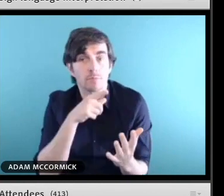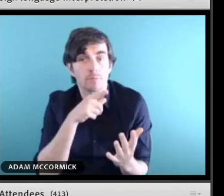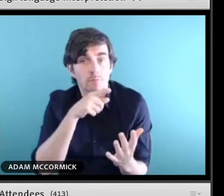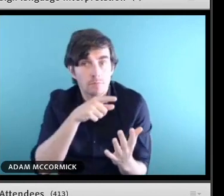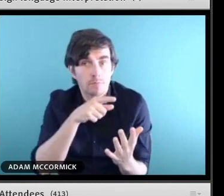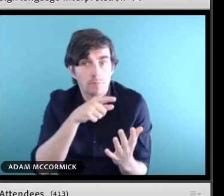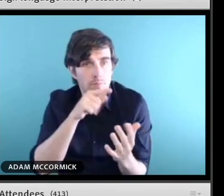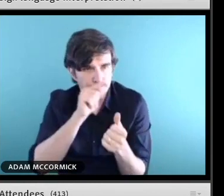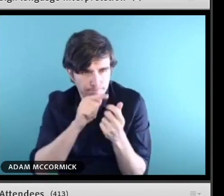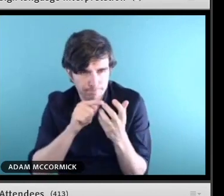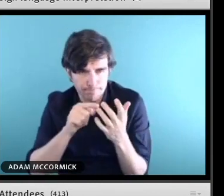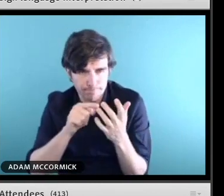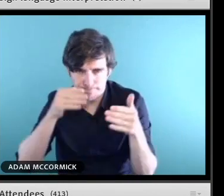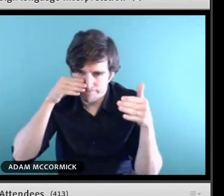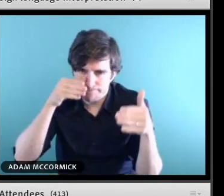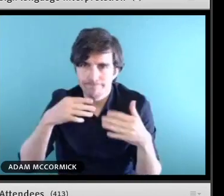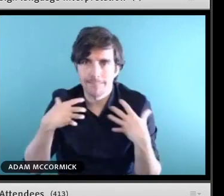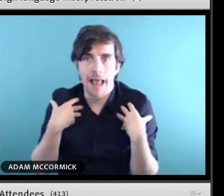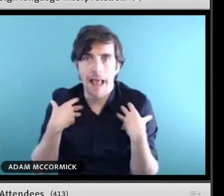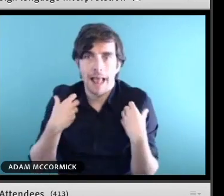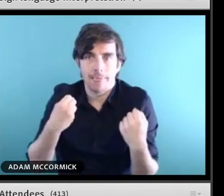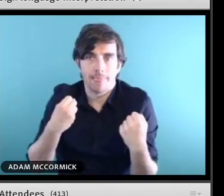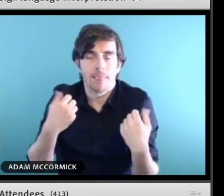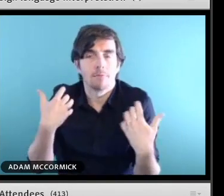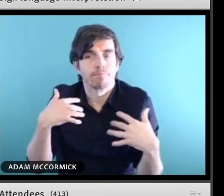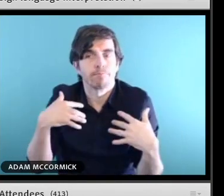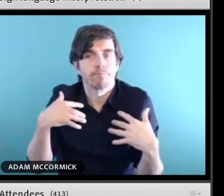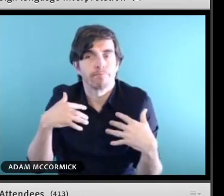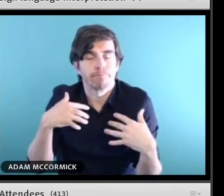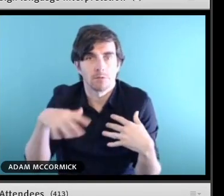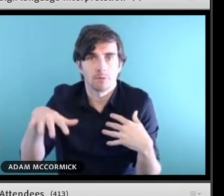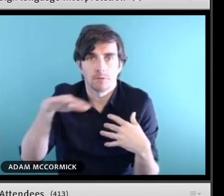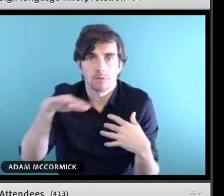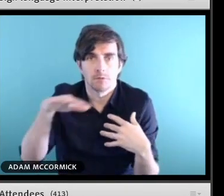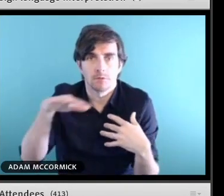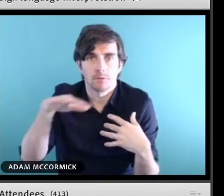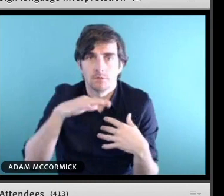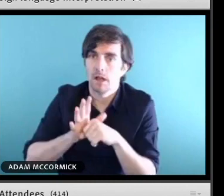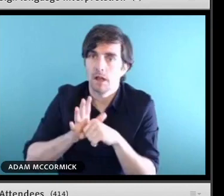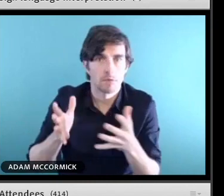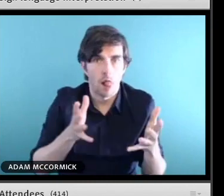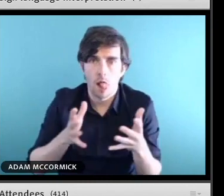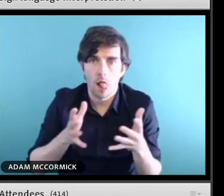The actions that can be taken to address barriers to access preventative measures such as I